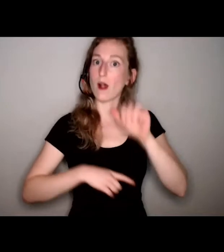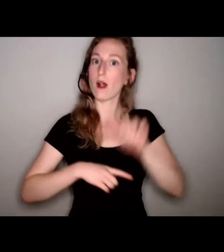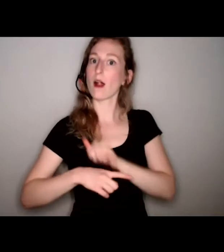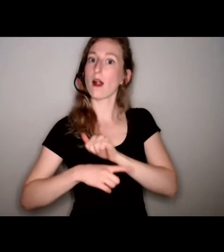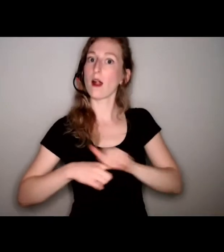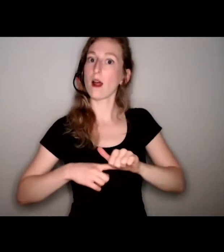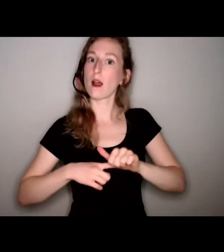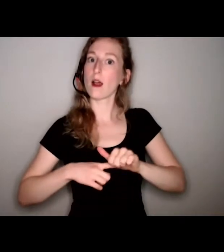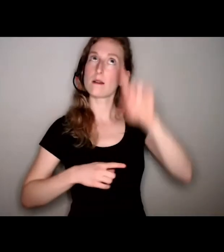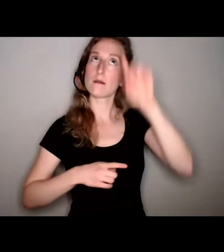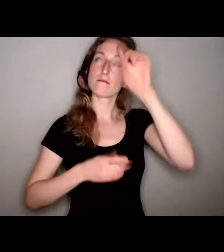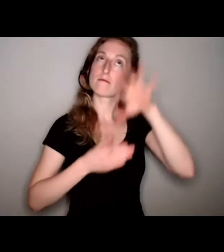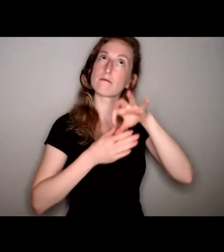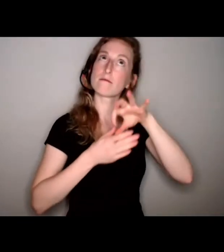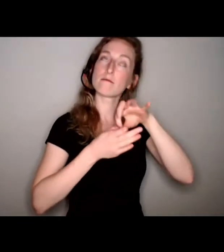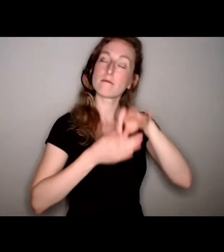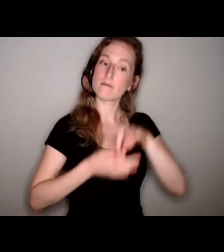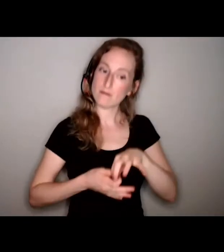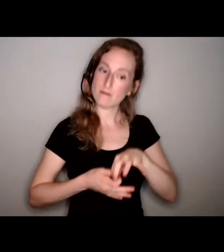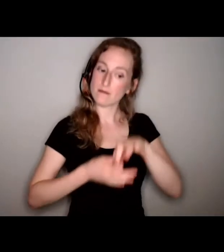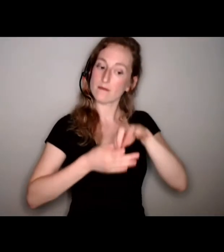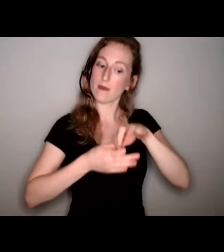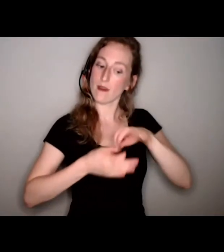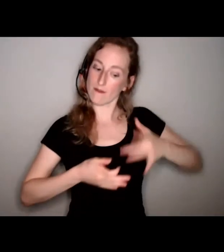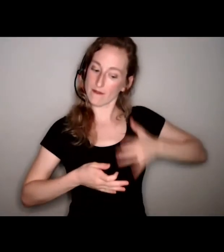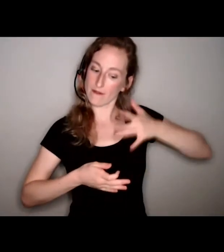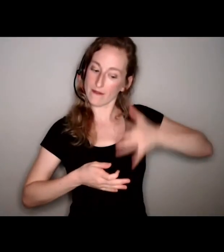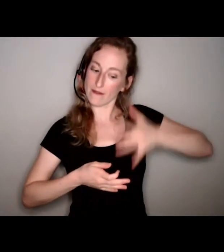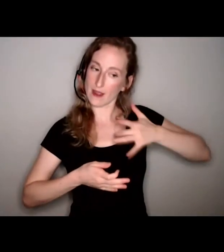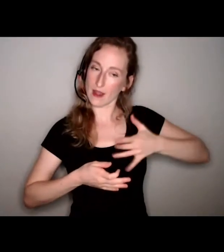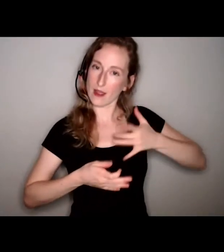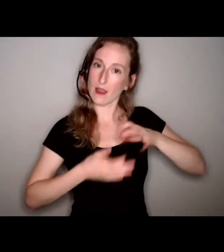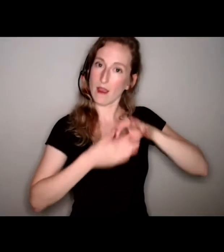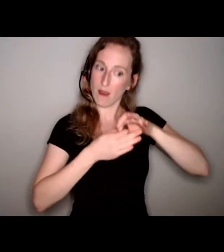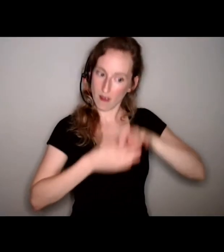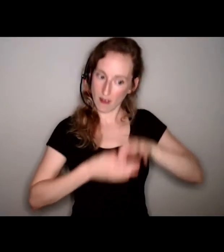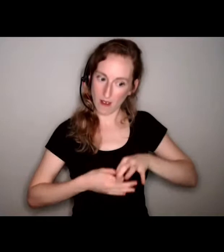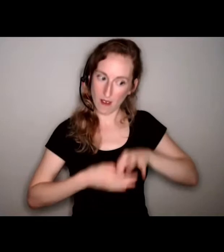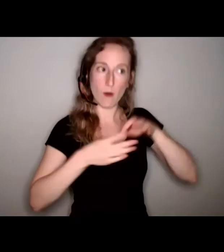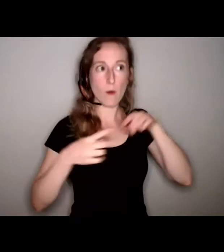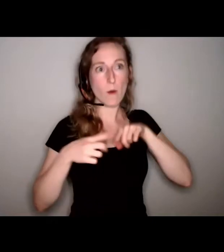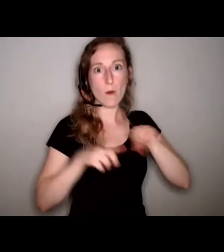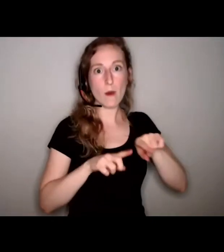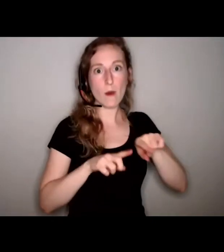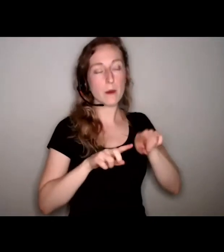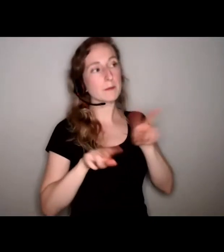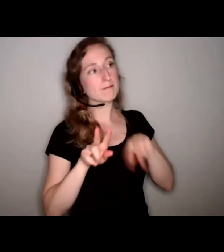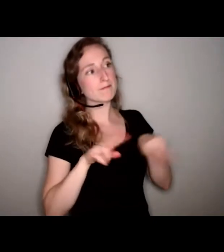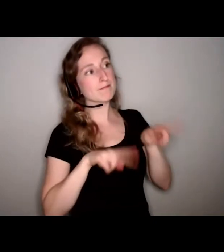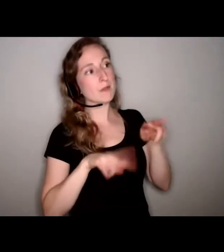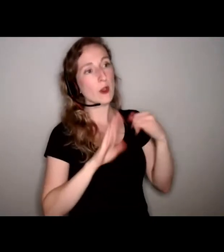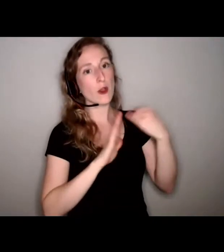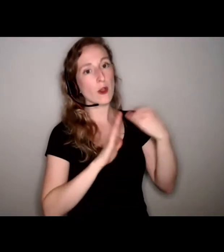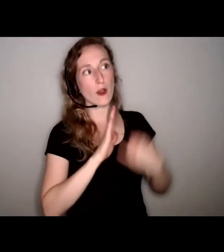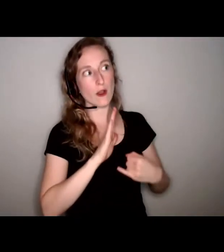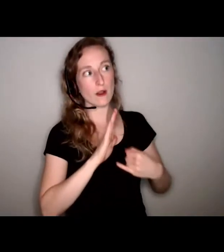at artwork AND while we make art inspired by our emotions.